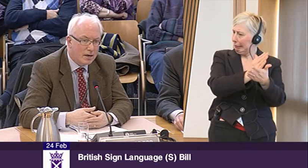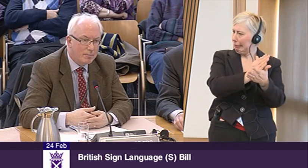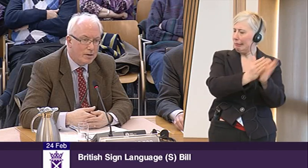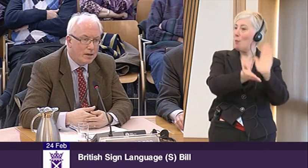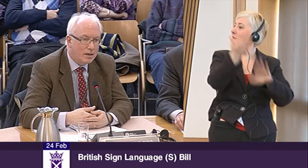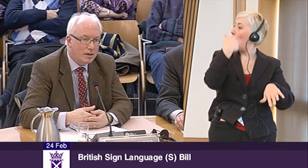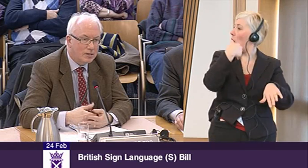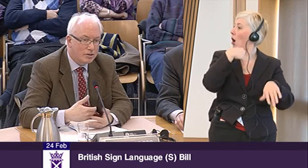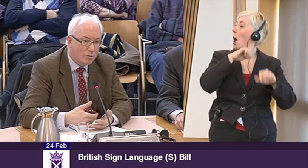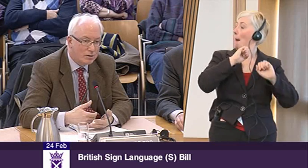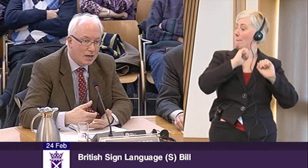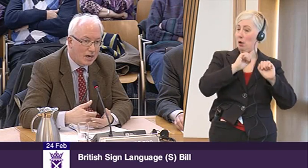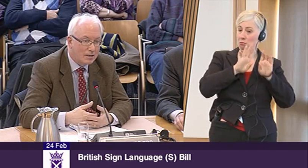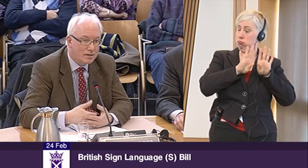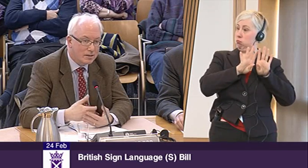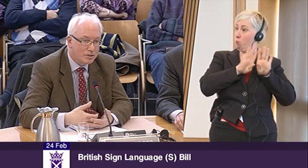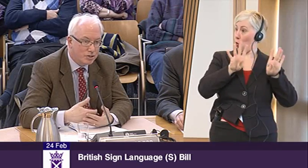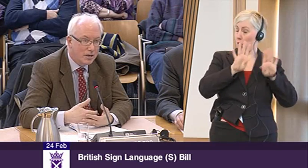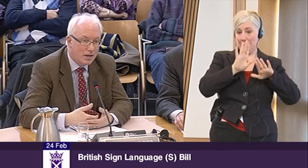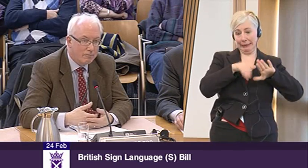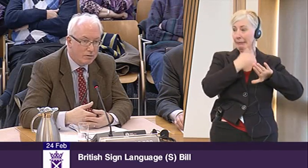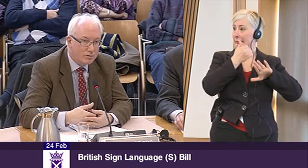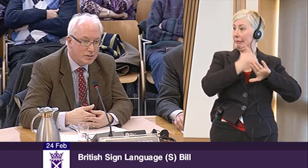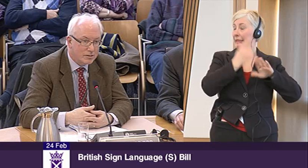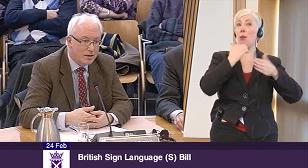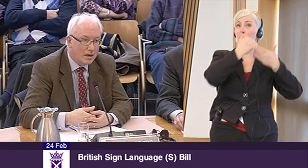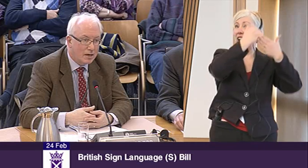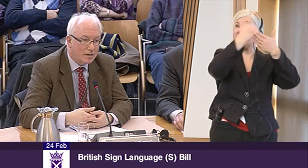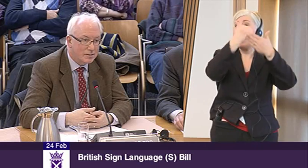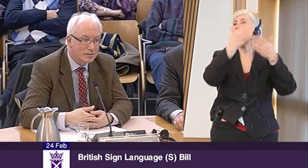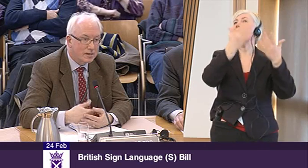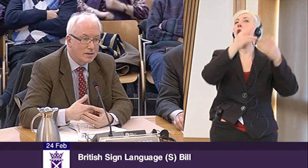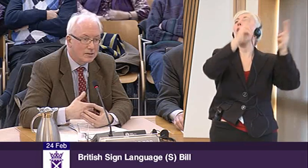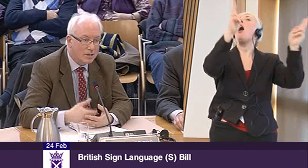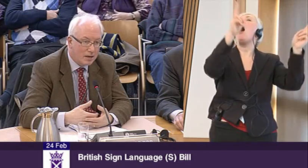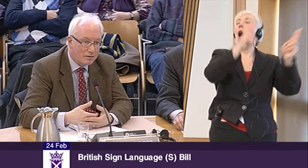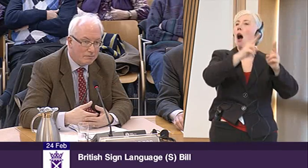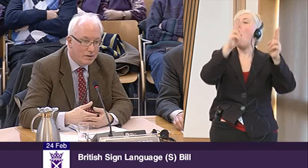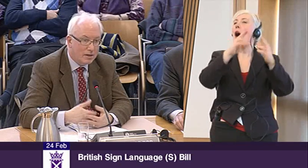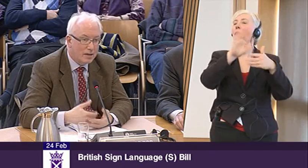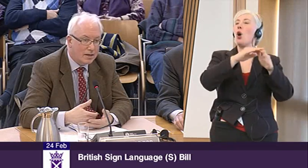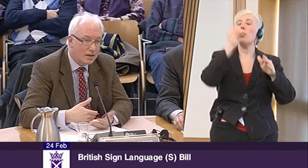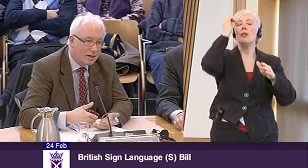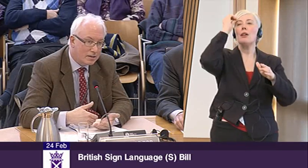bodies expressed have been much reduced by the knowledge of the process that they now